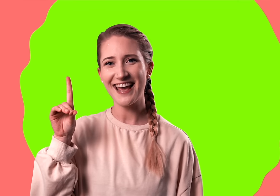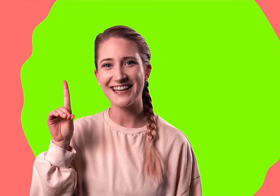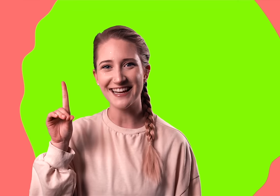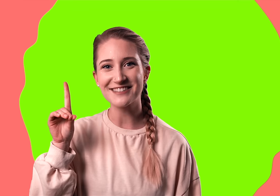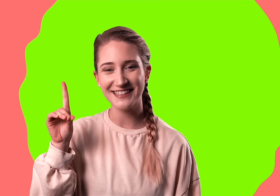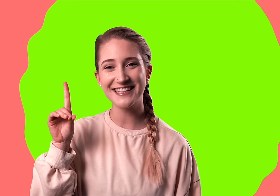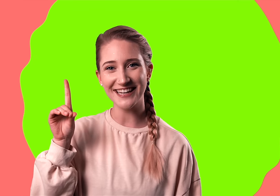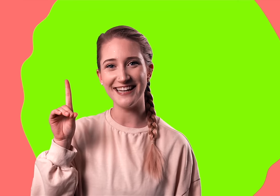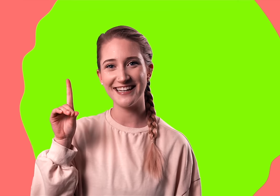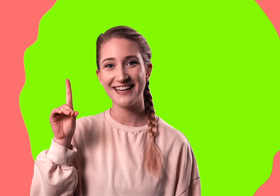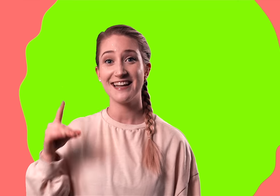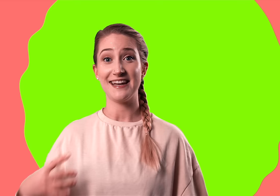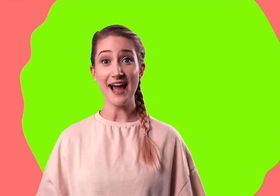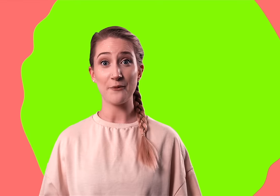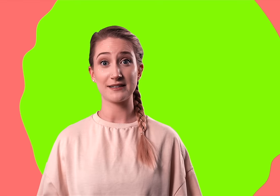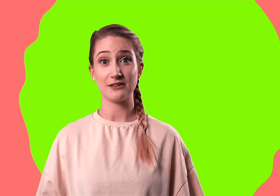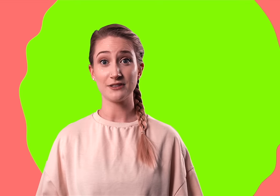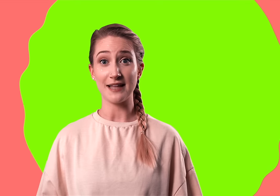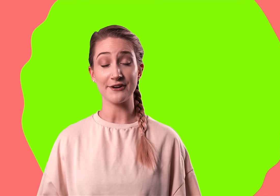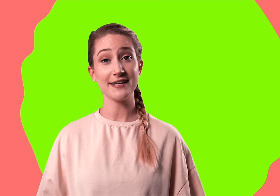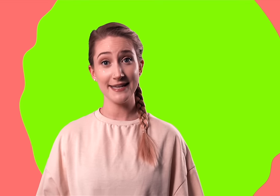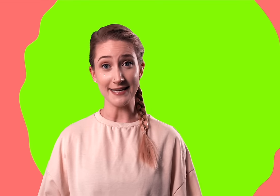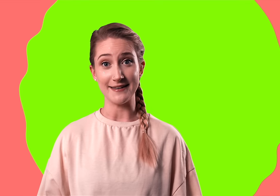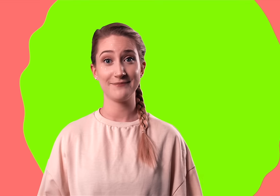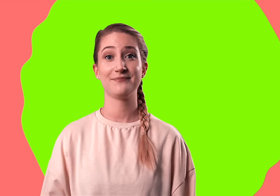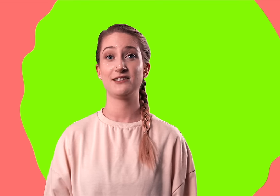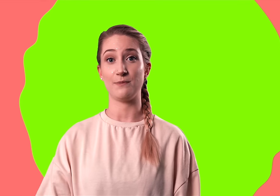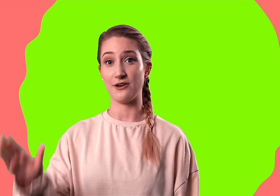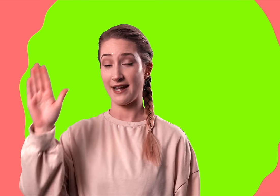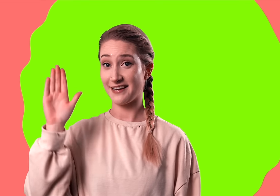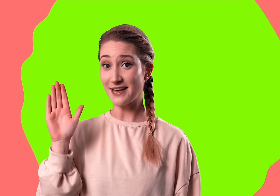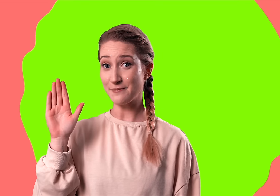Hey, that's really good! Now we're going to learn the letter E. So put your hand up.